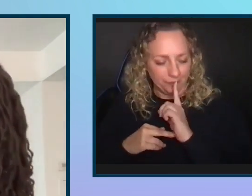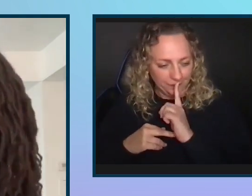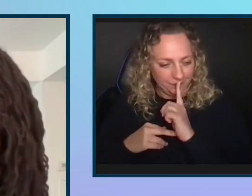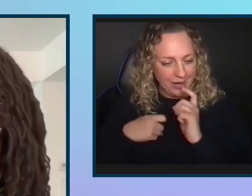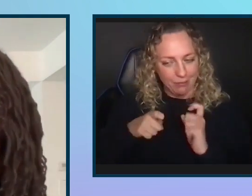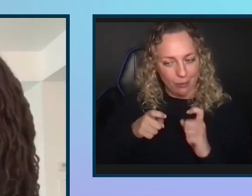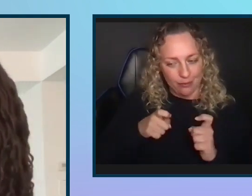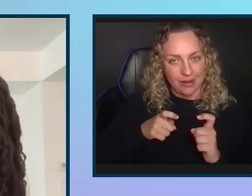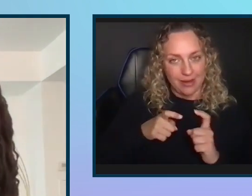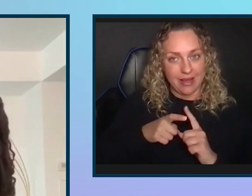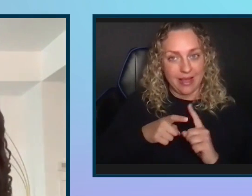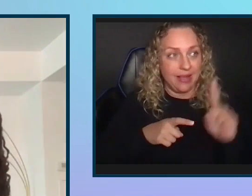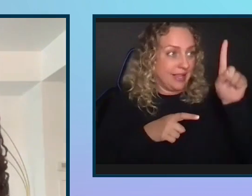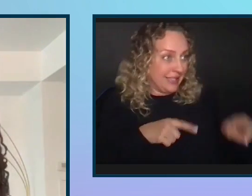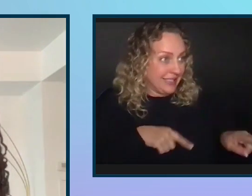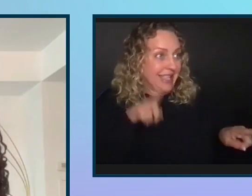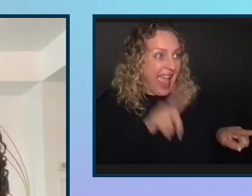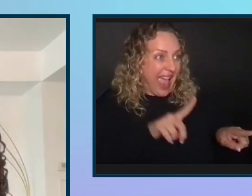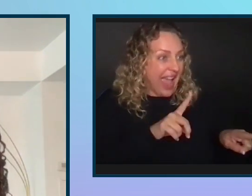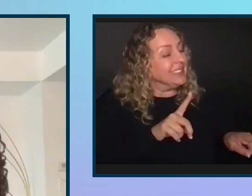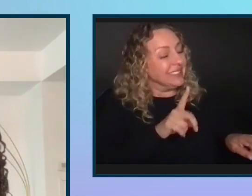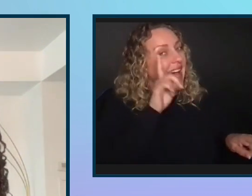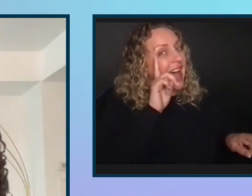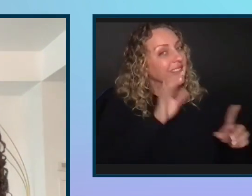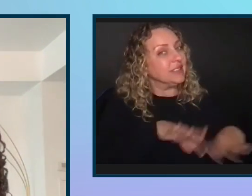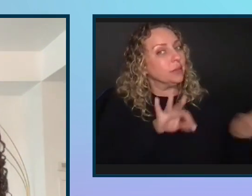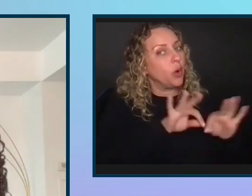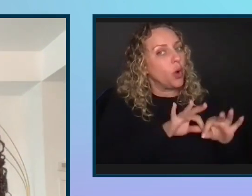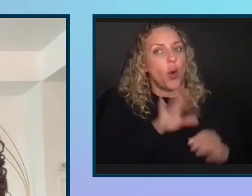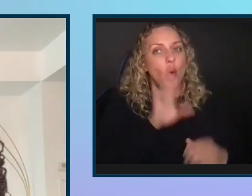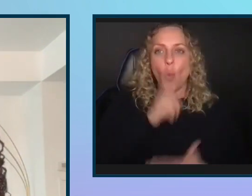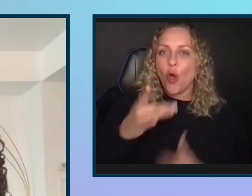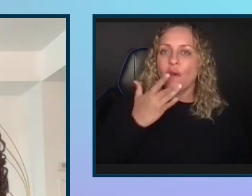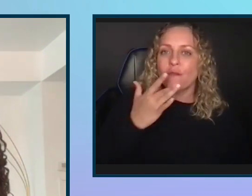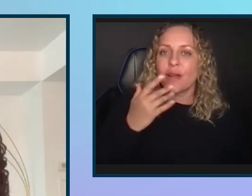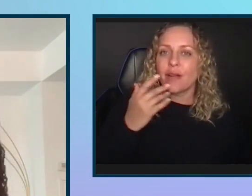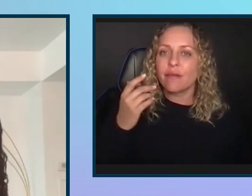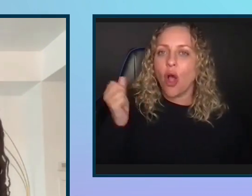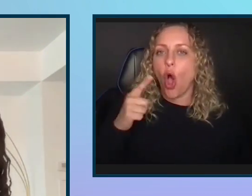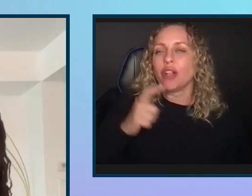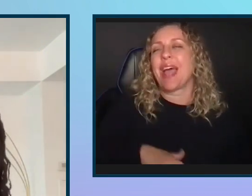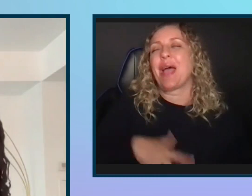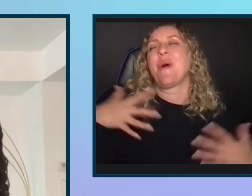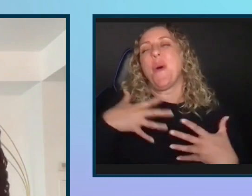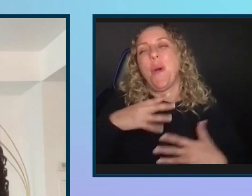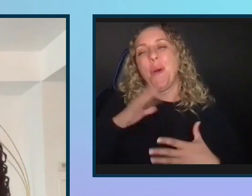and I really think it's an important question, what's your favorite all time horror movie? Oh, this is a good one.